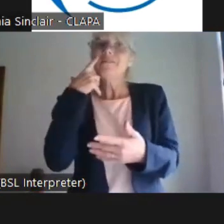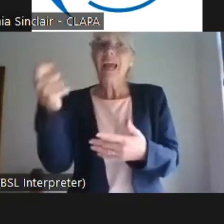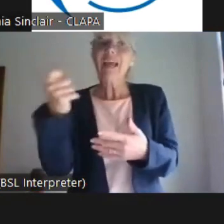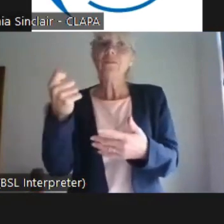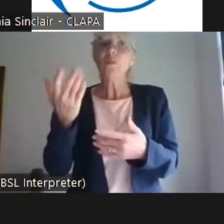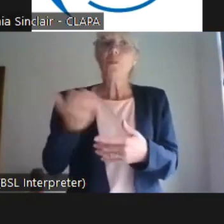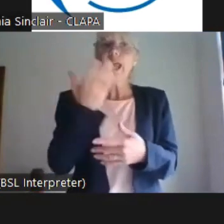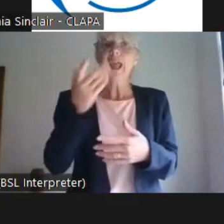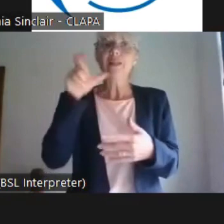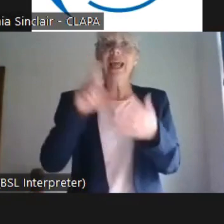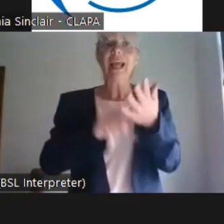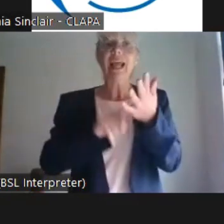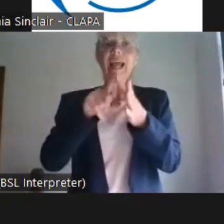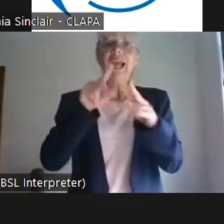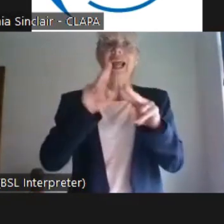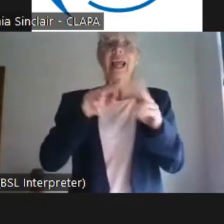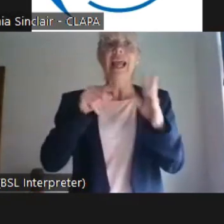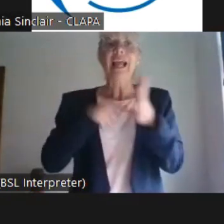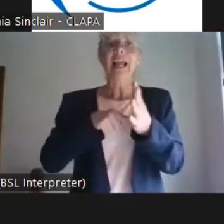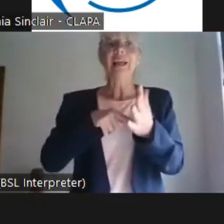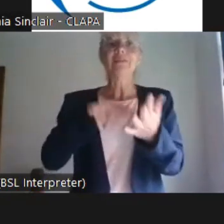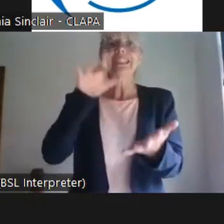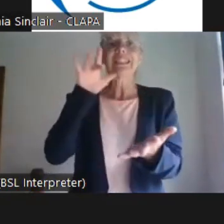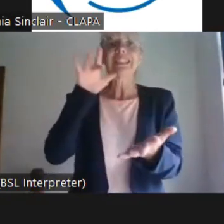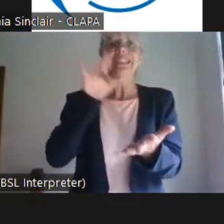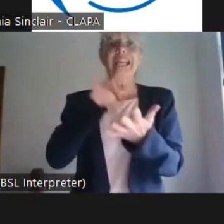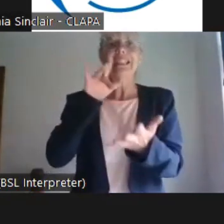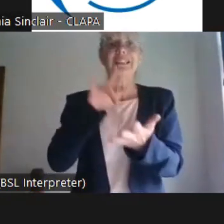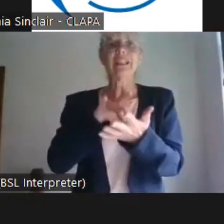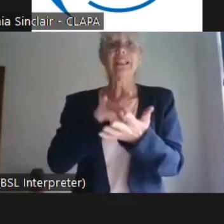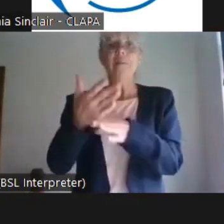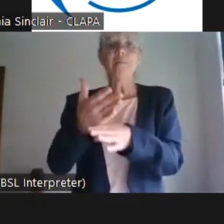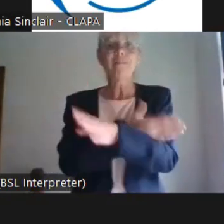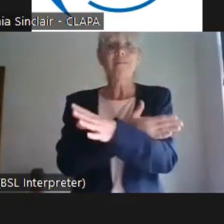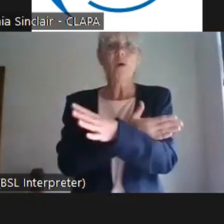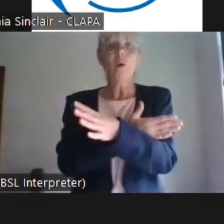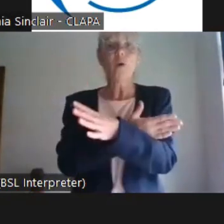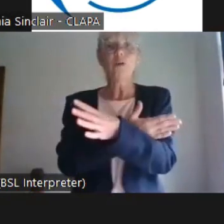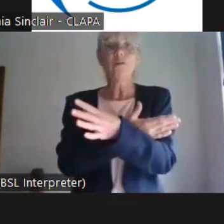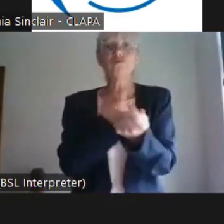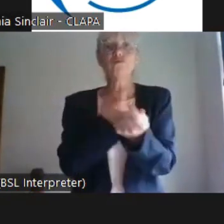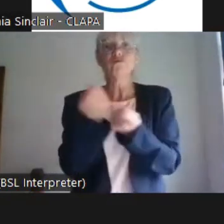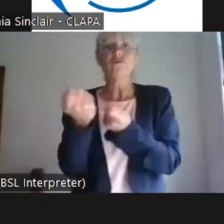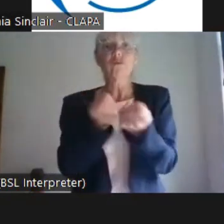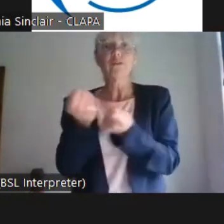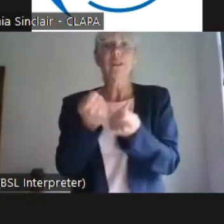planning any intervention because it has a specific relationship as well with this speech